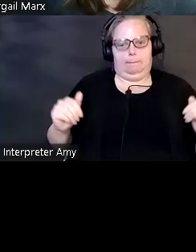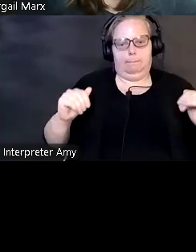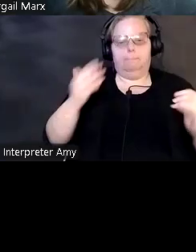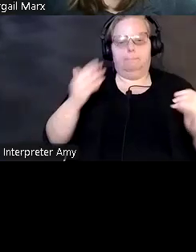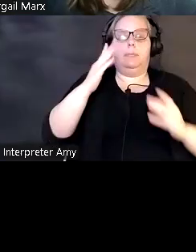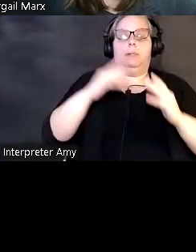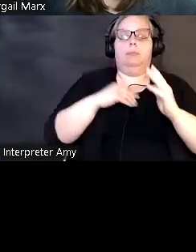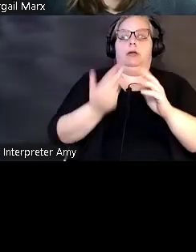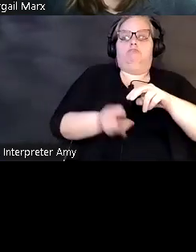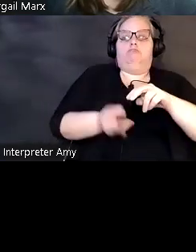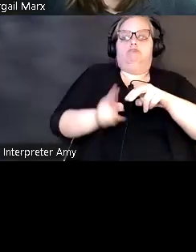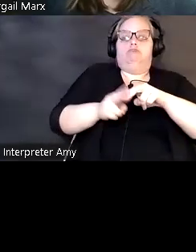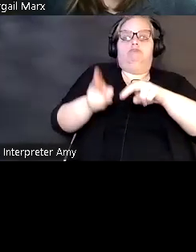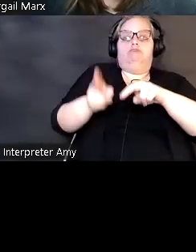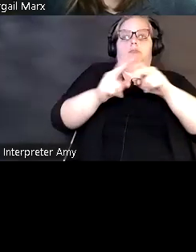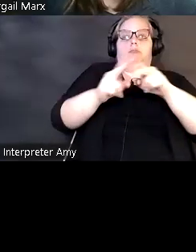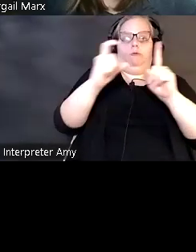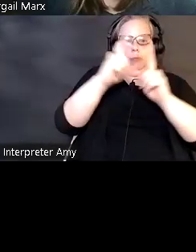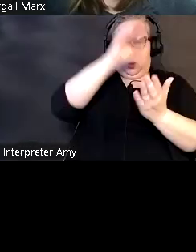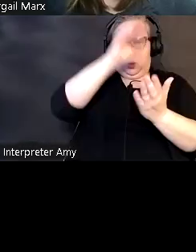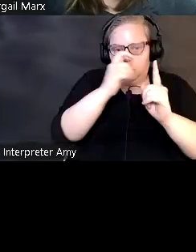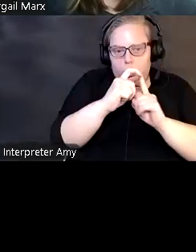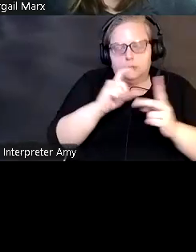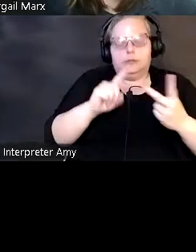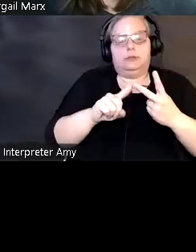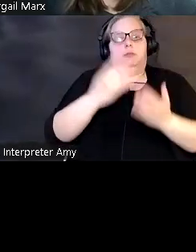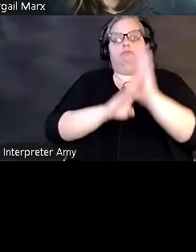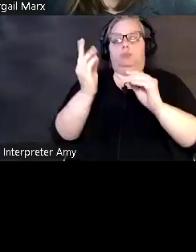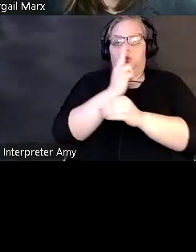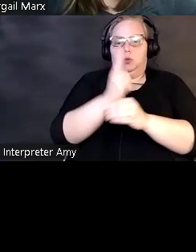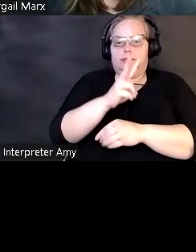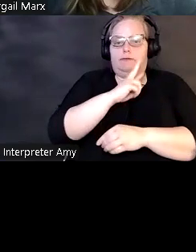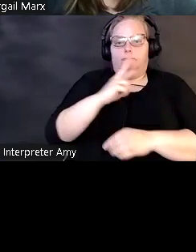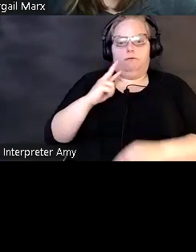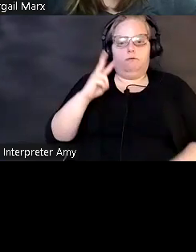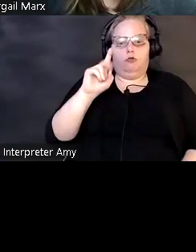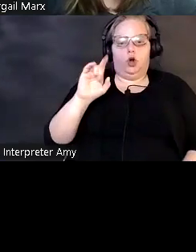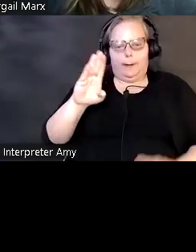might be developing use of verbs and grammar and things like that, like plurals and past tenses,